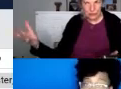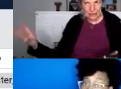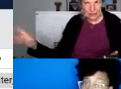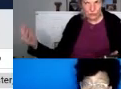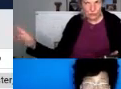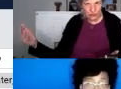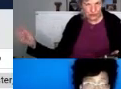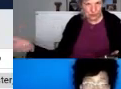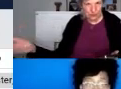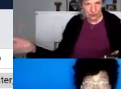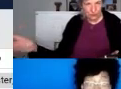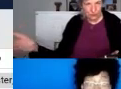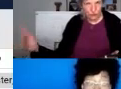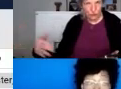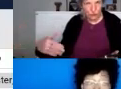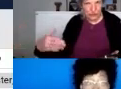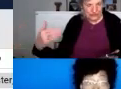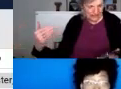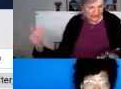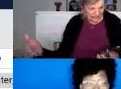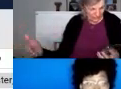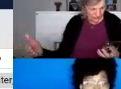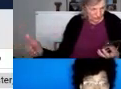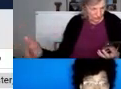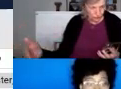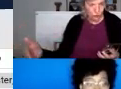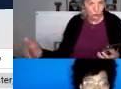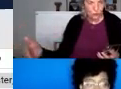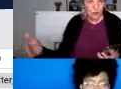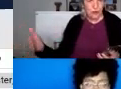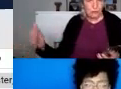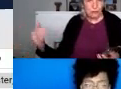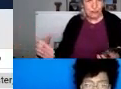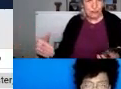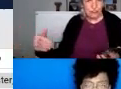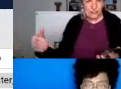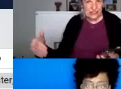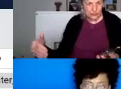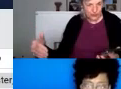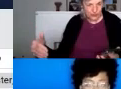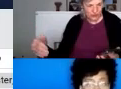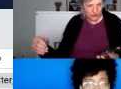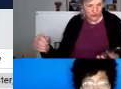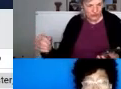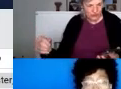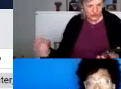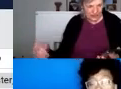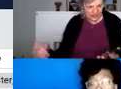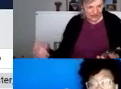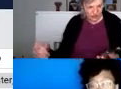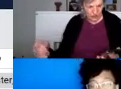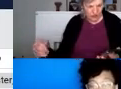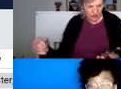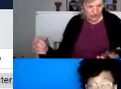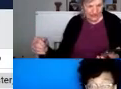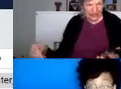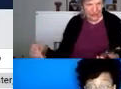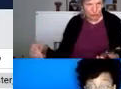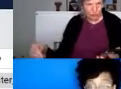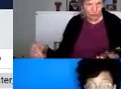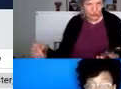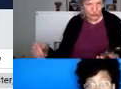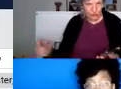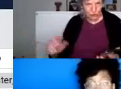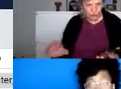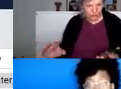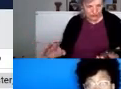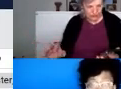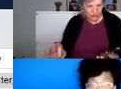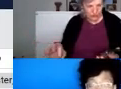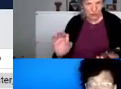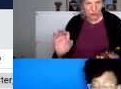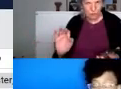annual meeting box, you can send an e-mail to presentation-gallery@AERA.net.